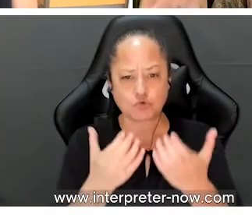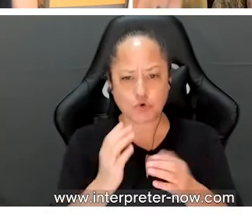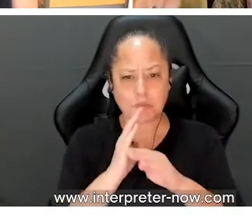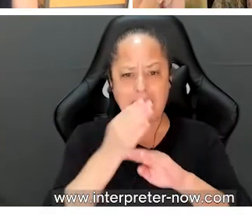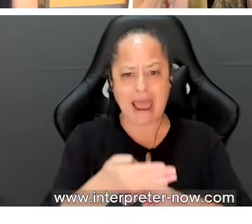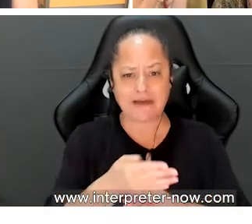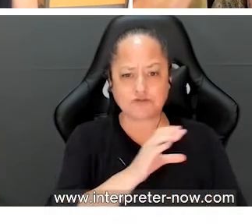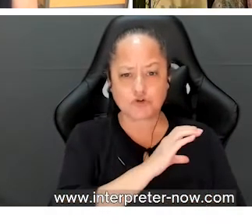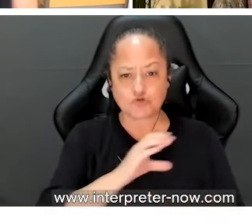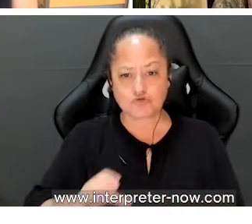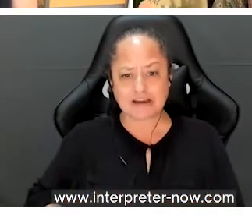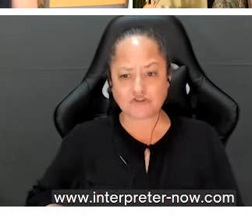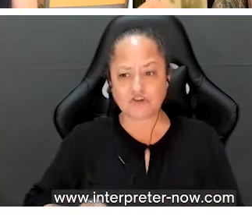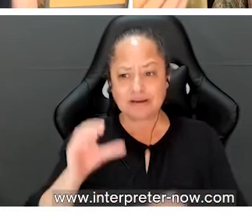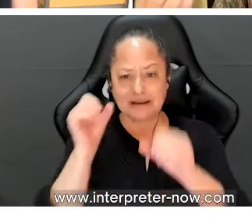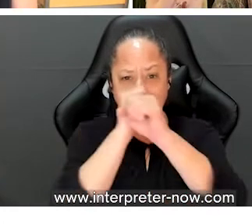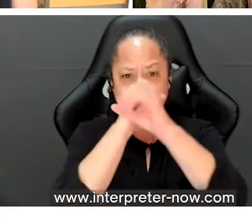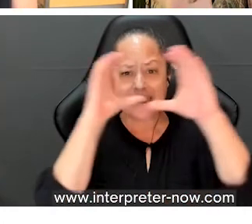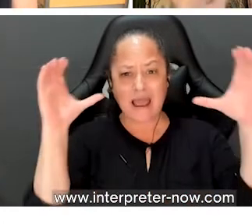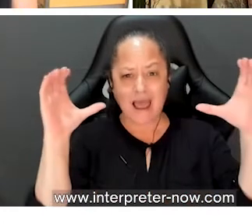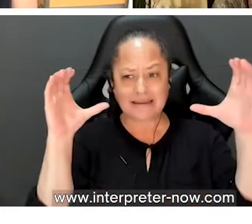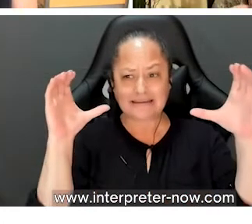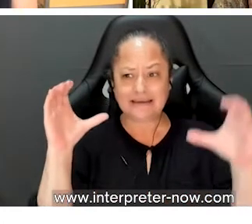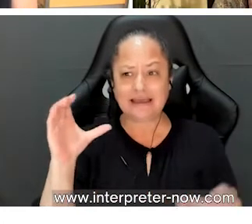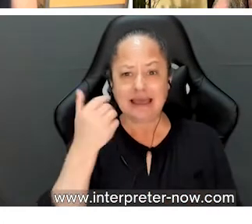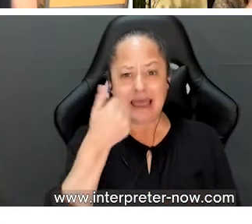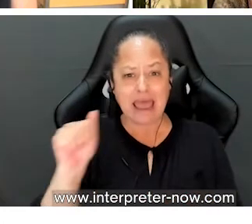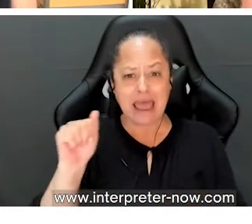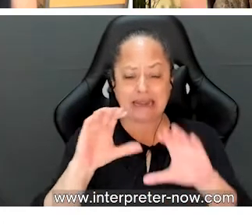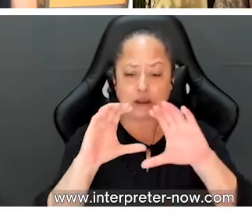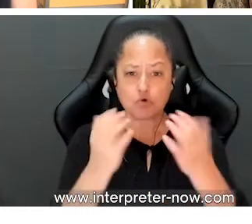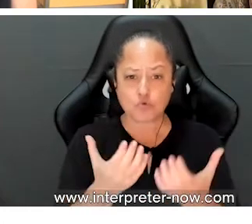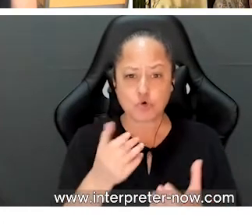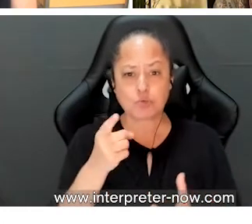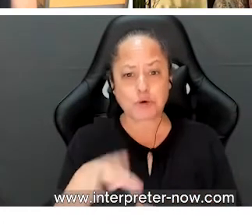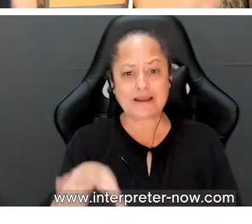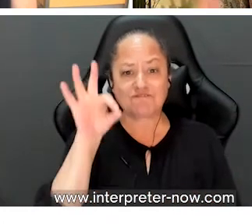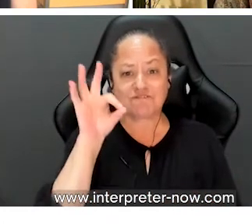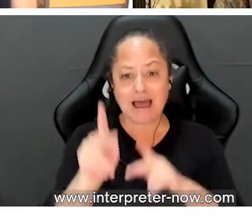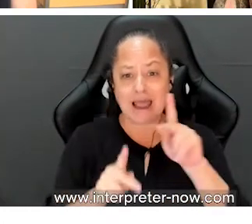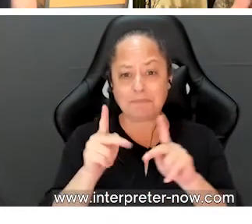And so, the idea being that any group where you can find people from this religious group